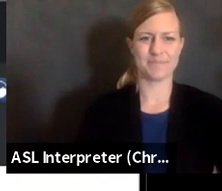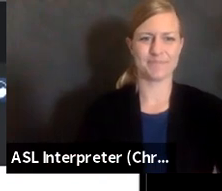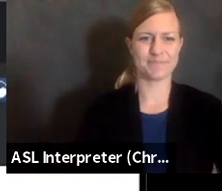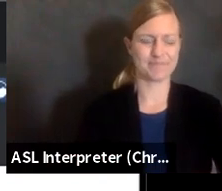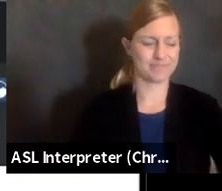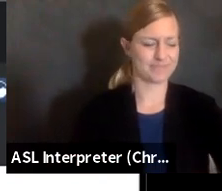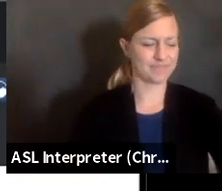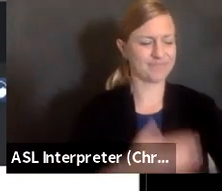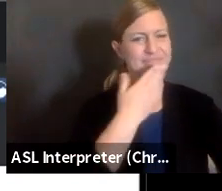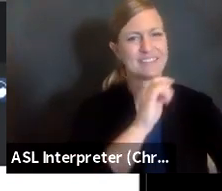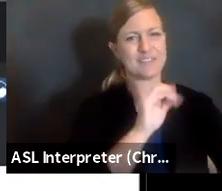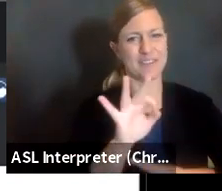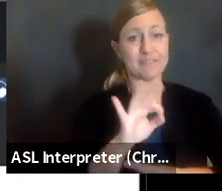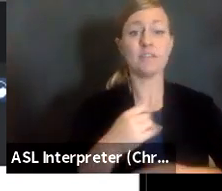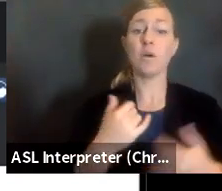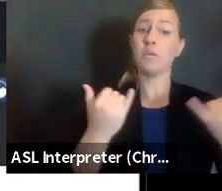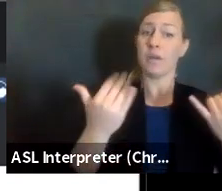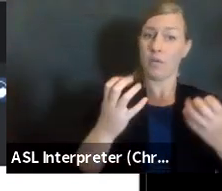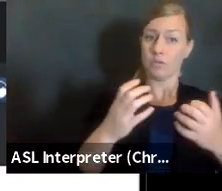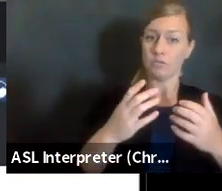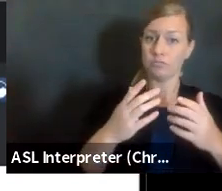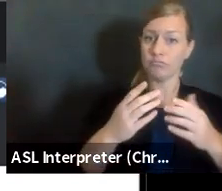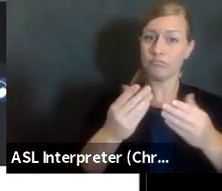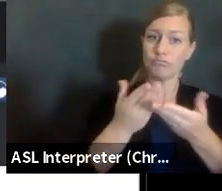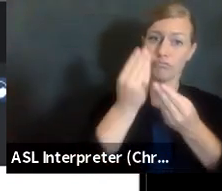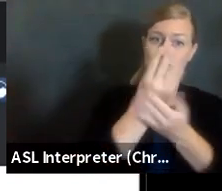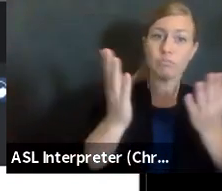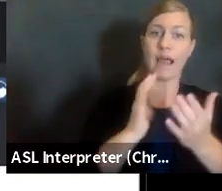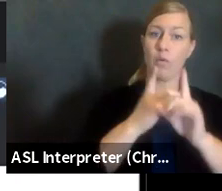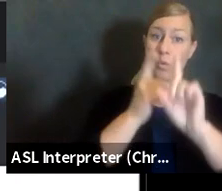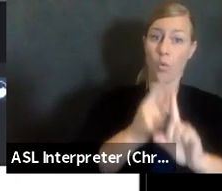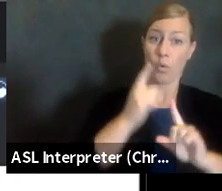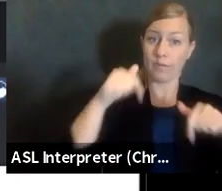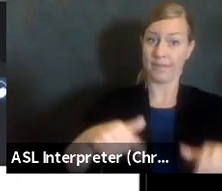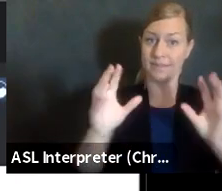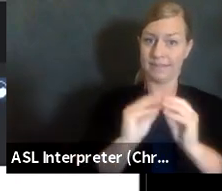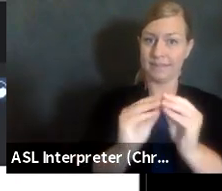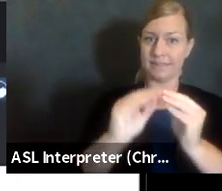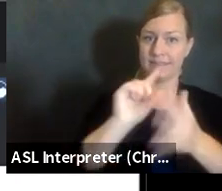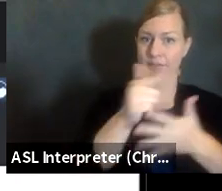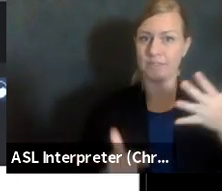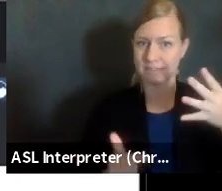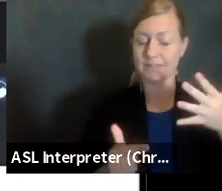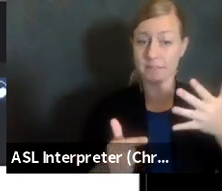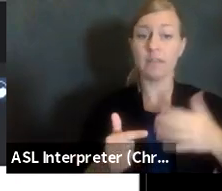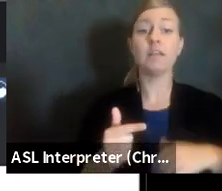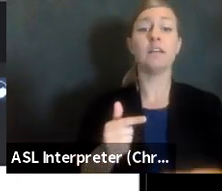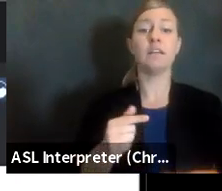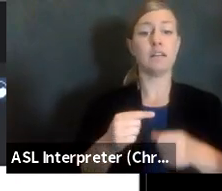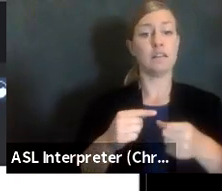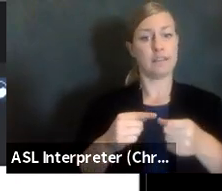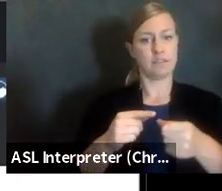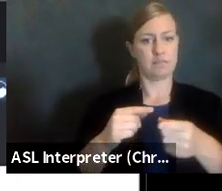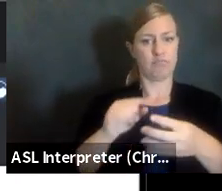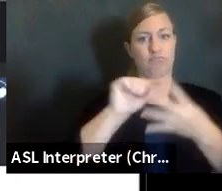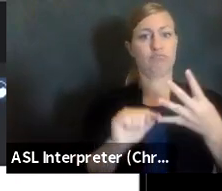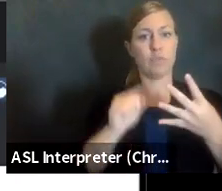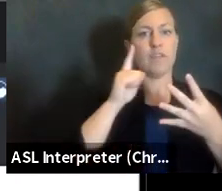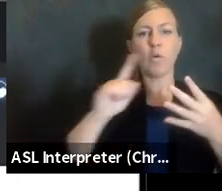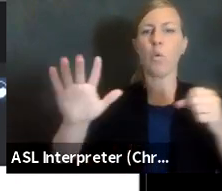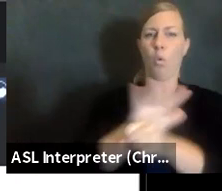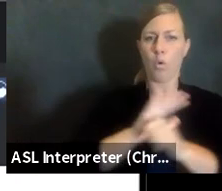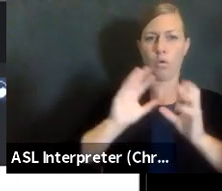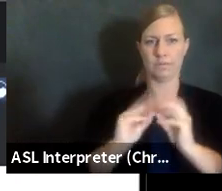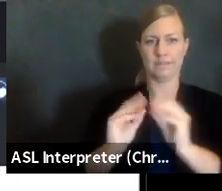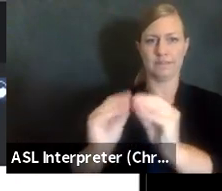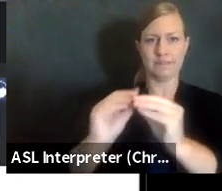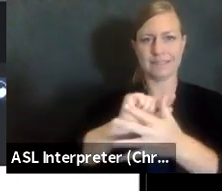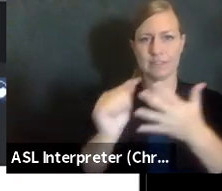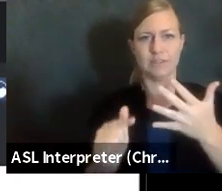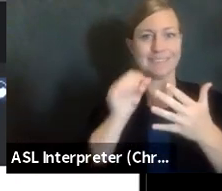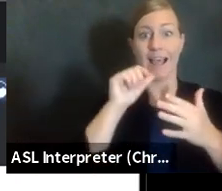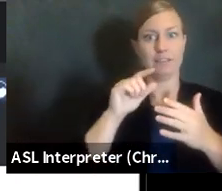ESD 112 - Katherine Livick: So I'm going to go over our objectives for this series. And when we look at this, this is for the whole series, we're not going to cover every single one of these bullet points in depth today.